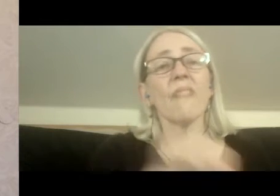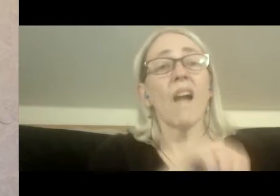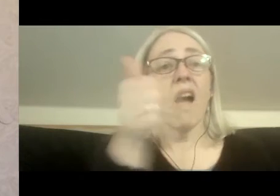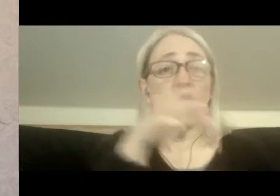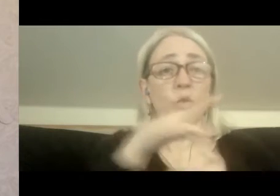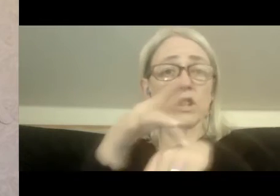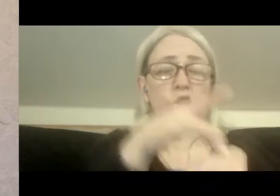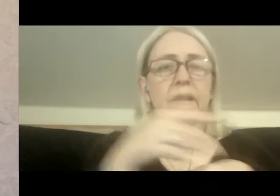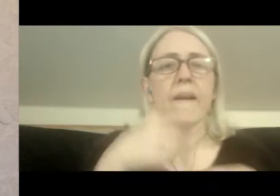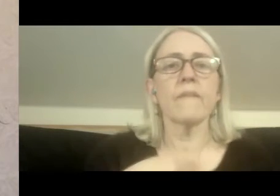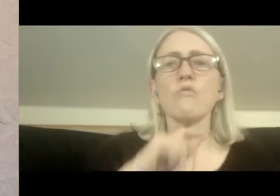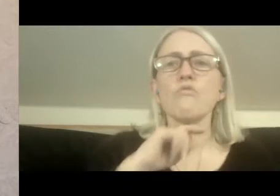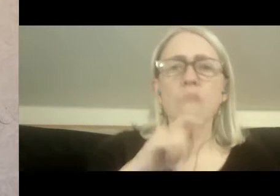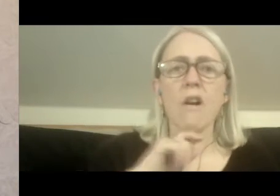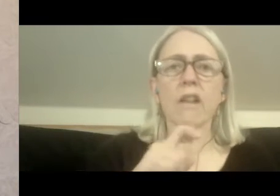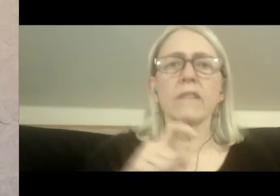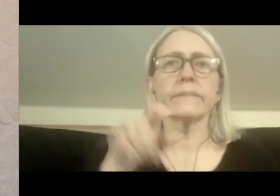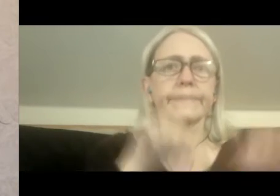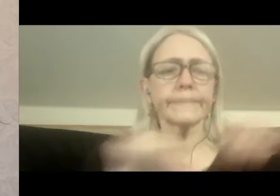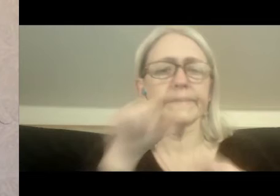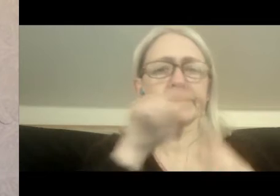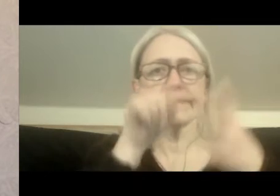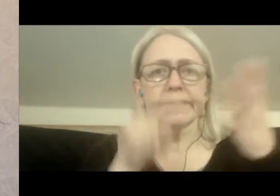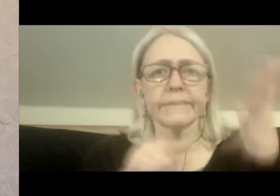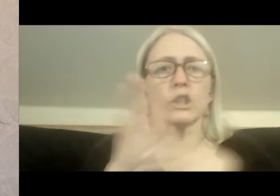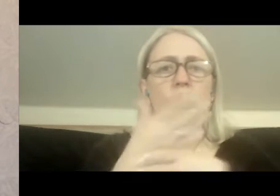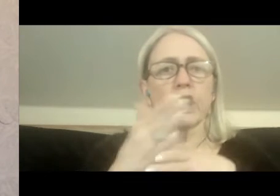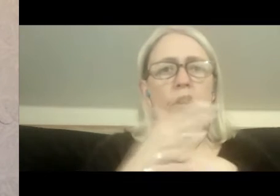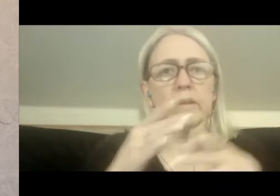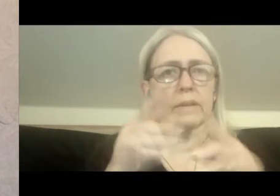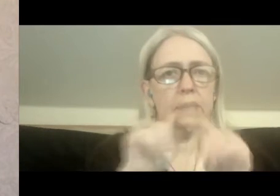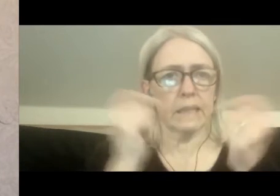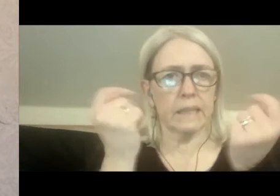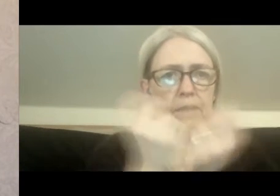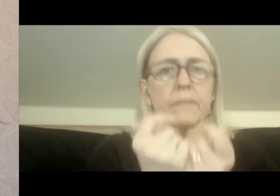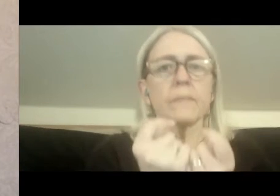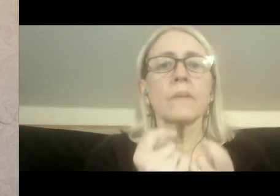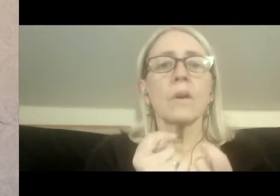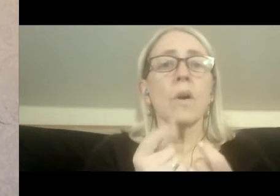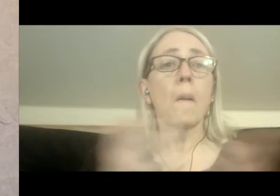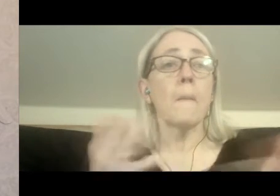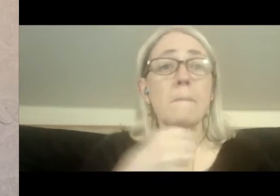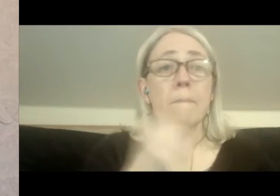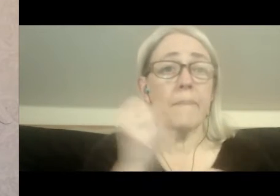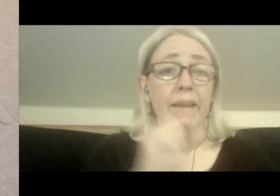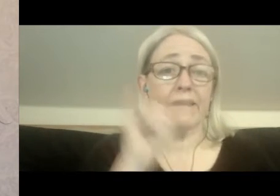A long name but a very important group. And what makes this recognition particularly special